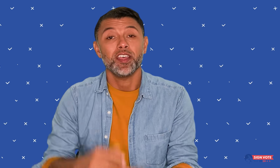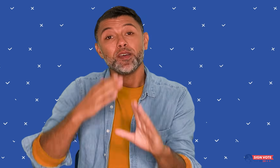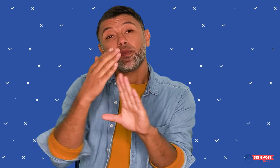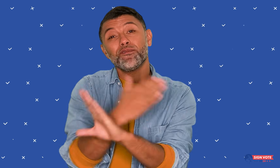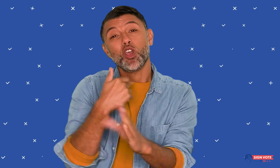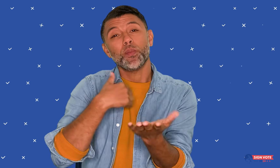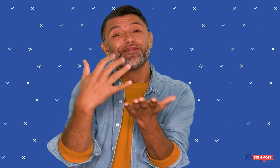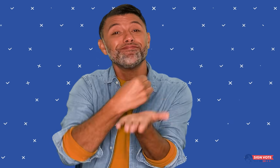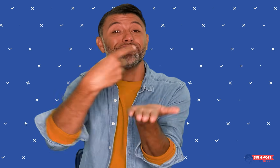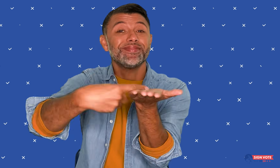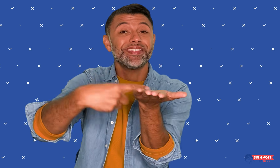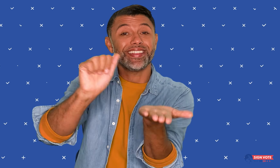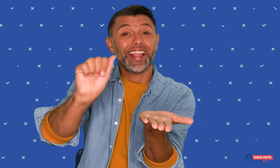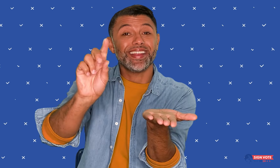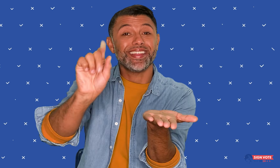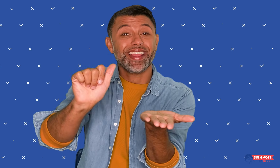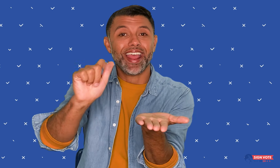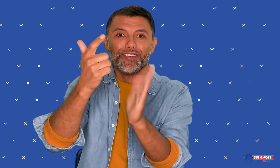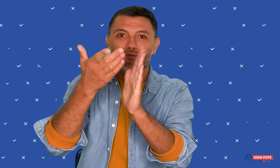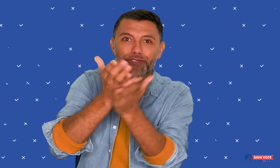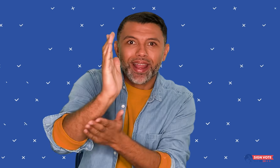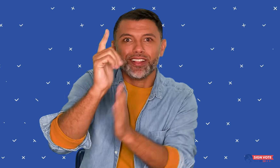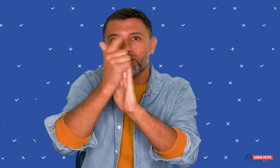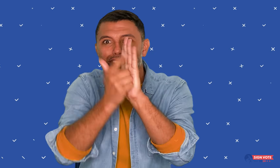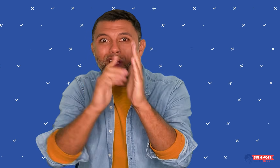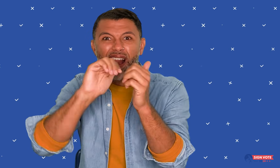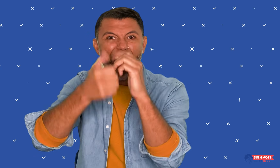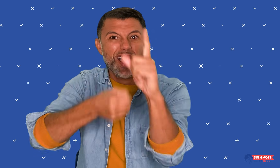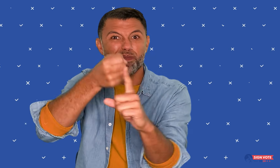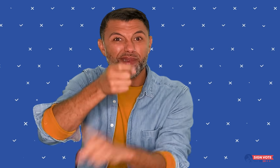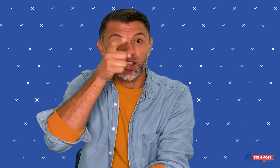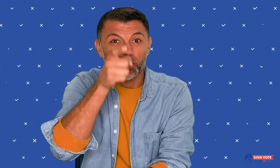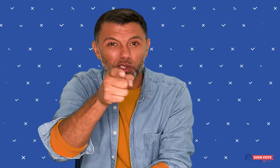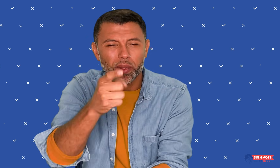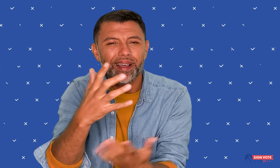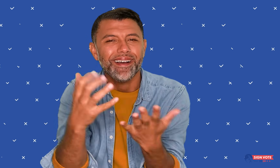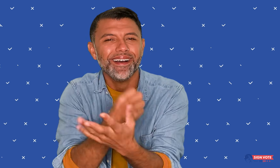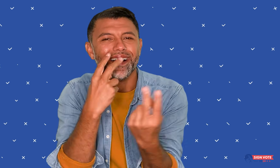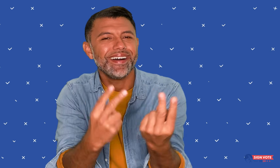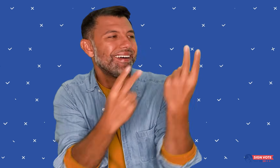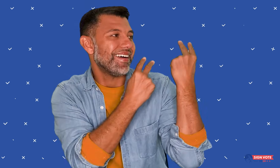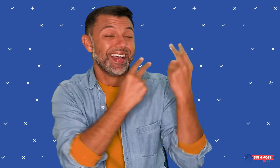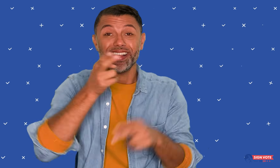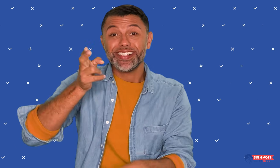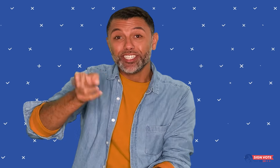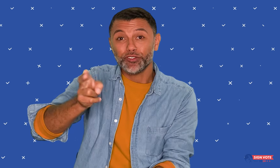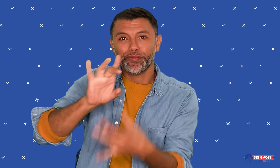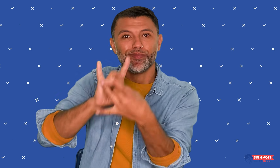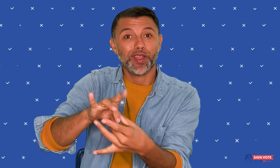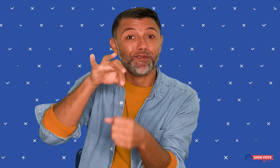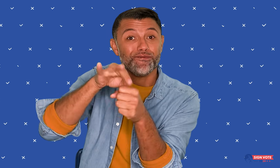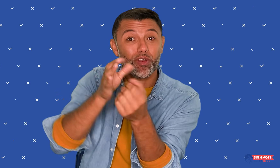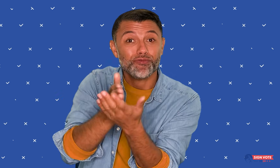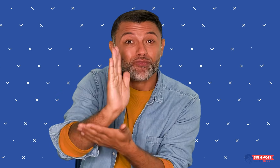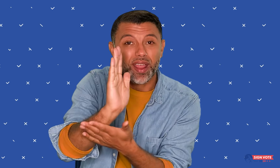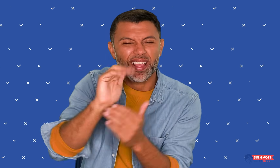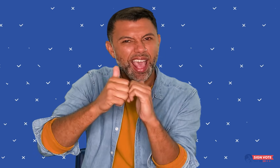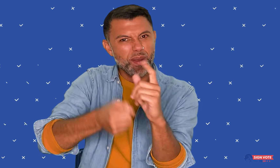Before we talk about ADA rights and laws and how it can impact you, let's look at the history of voting rights